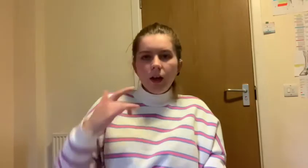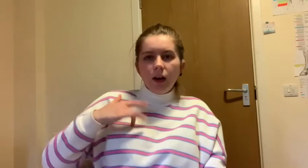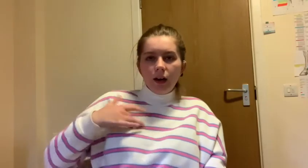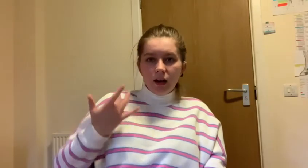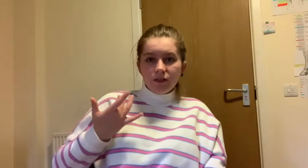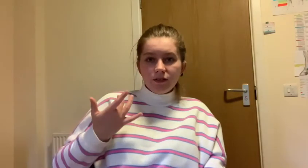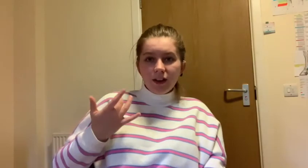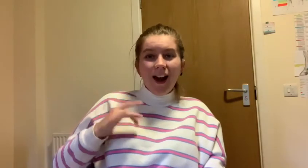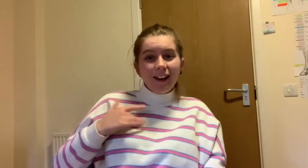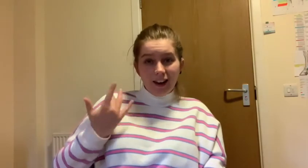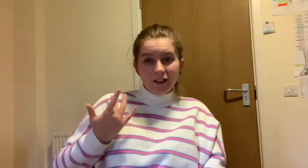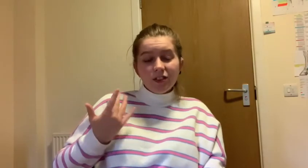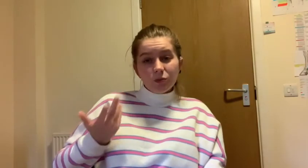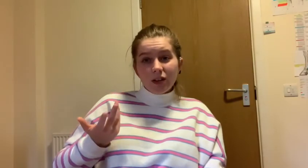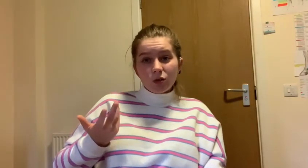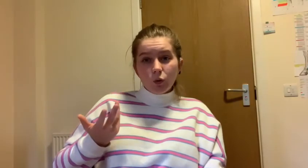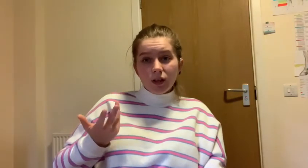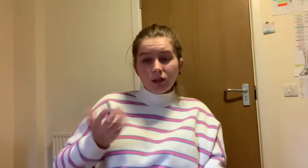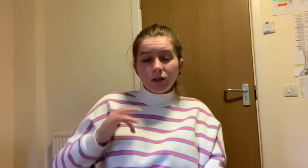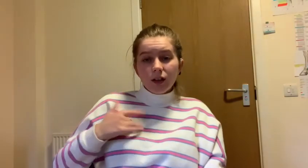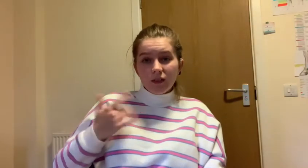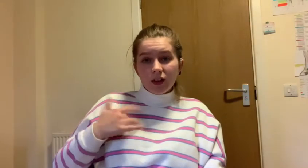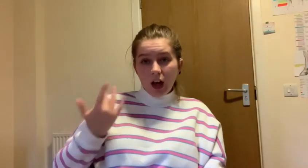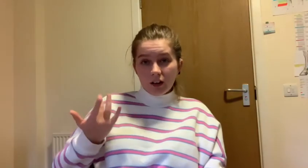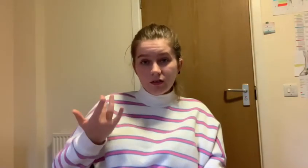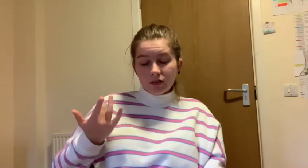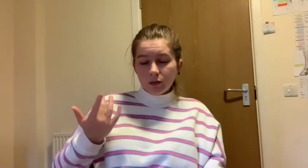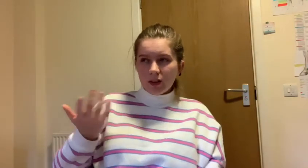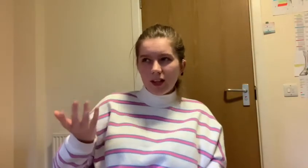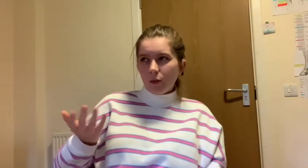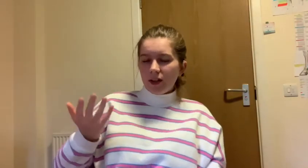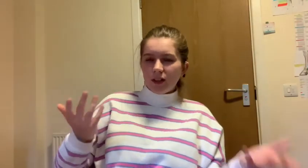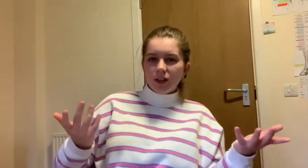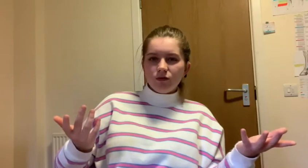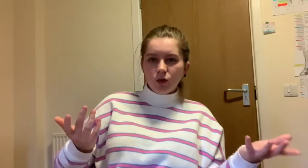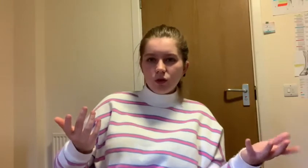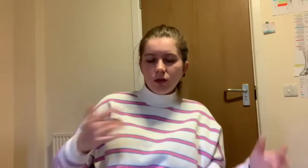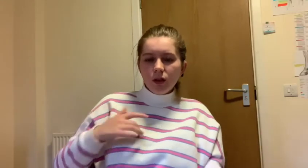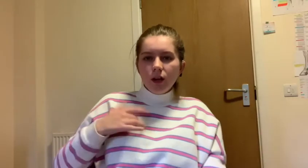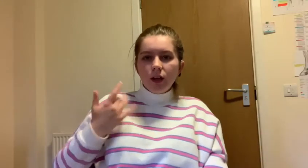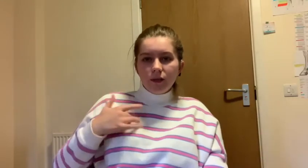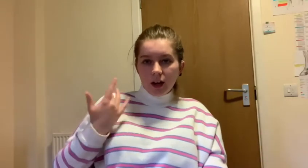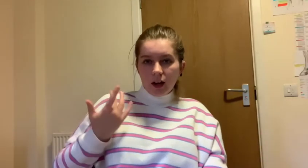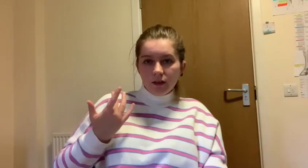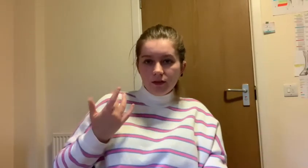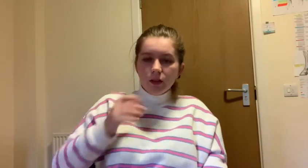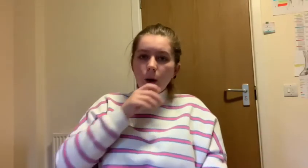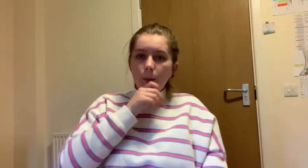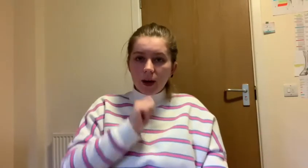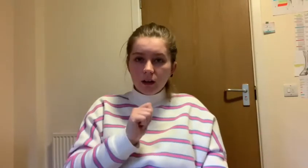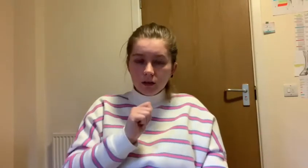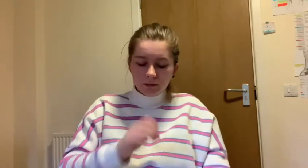"Live a life" This is where it's annoying. In a way it's kind of good. "live a life man"